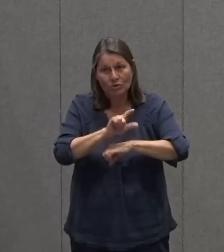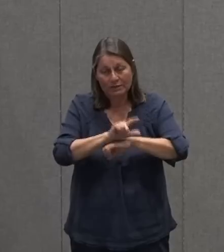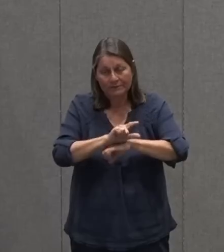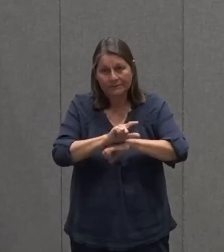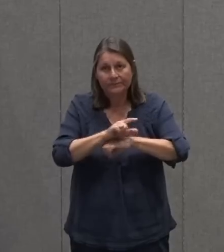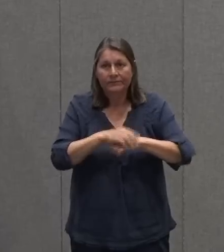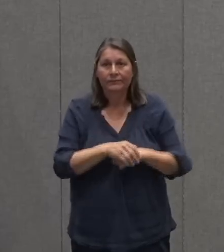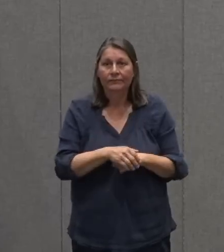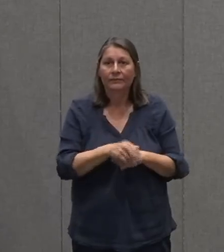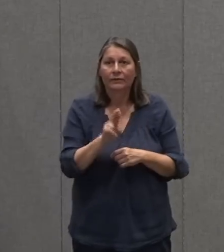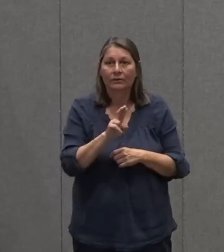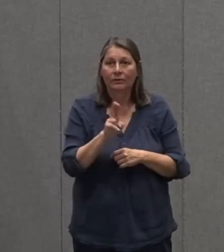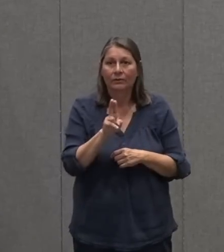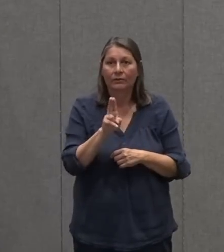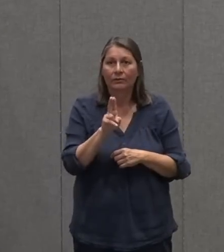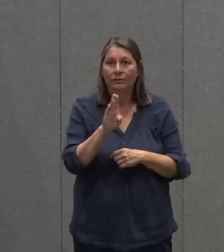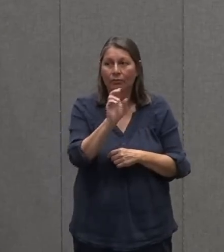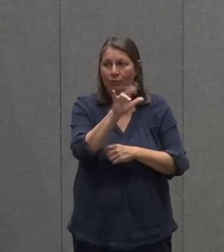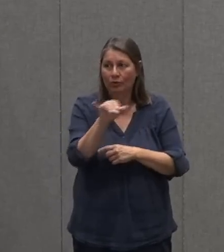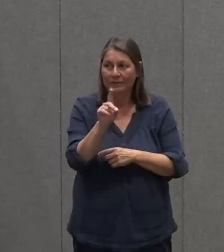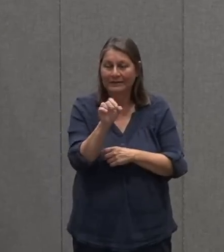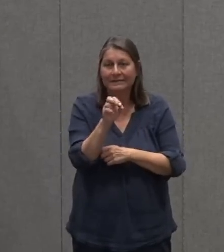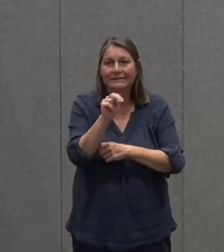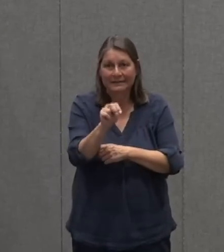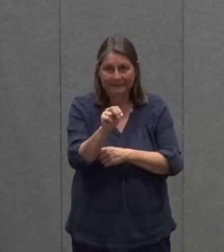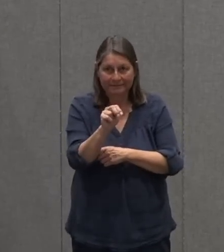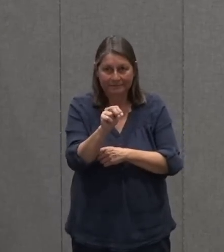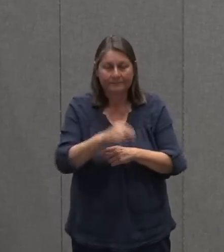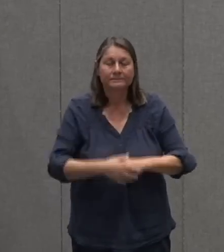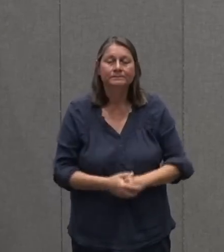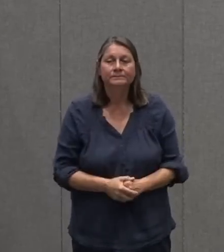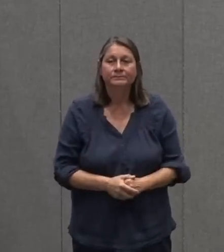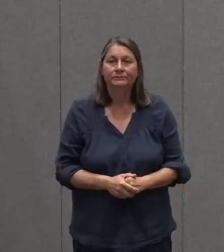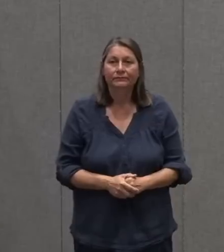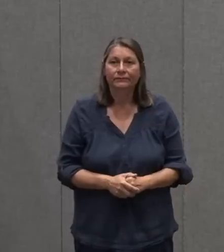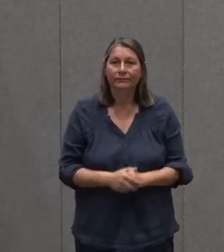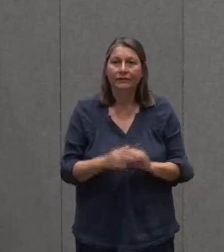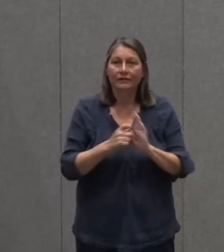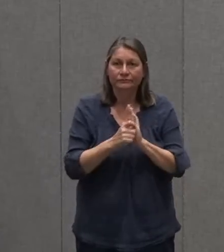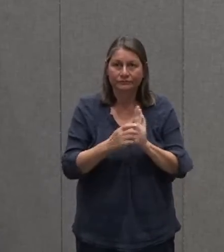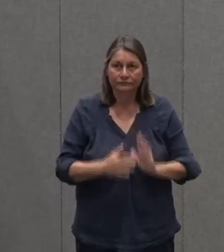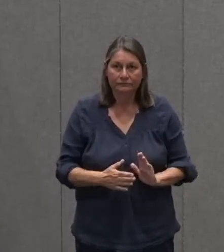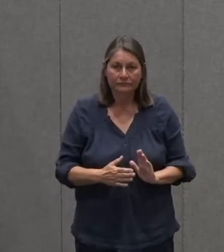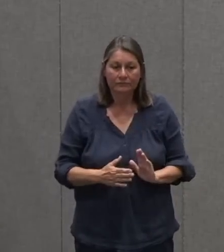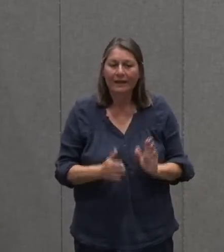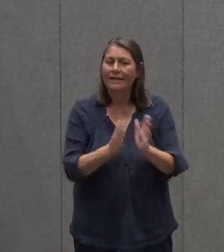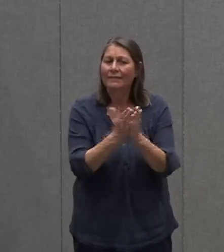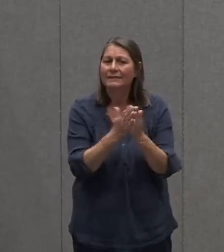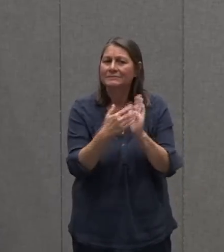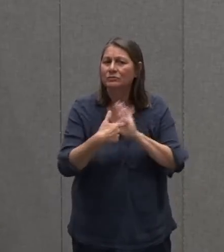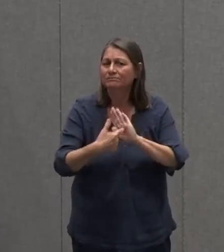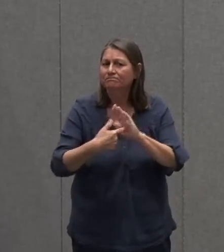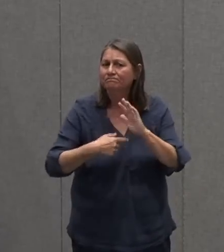And it is published by Henry Holt and company. What this book was about was the King,